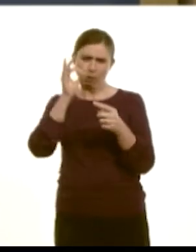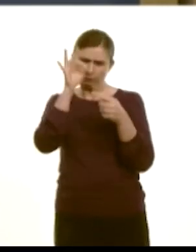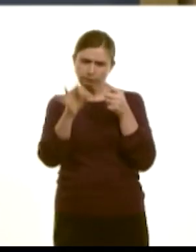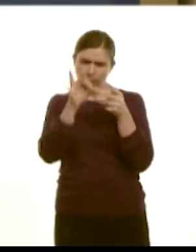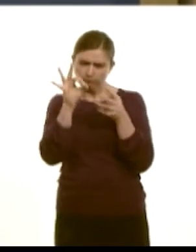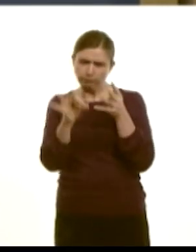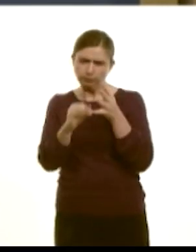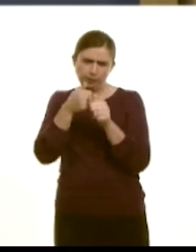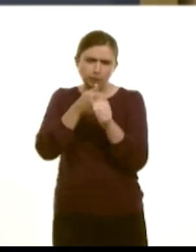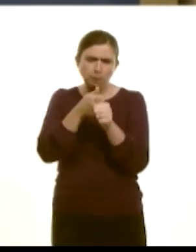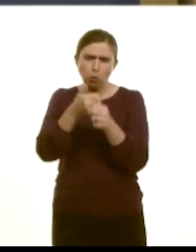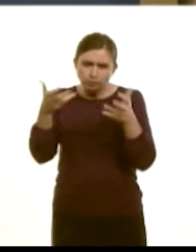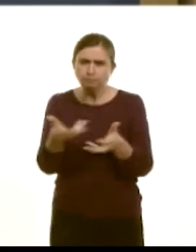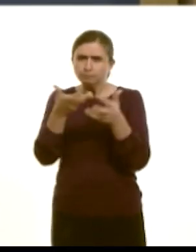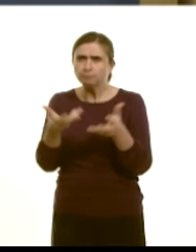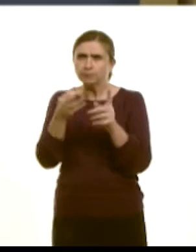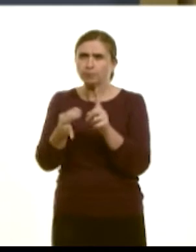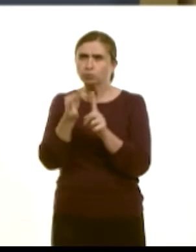maintain the momentum of improvement.